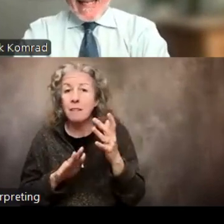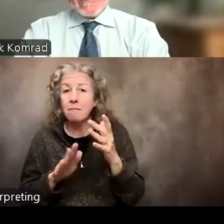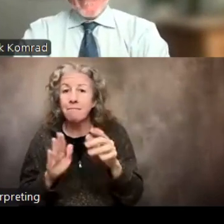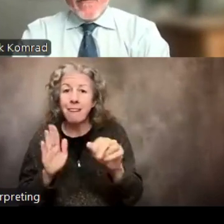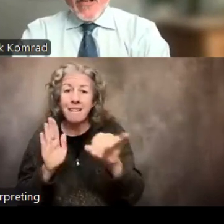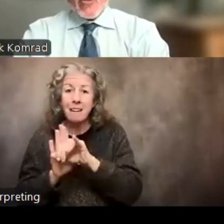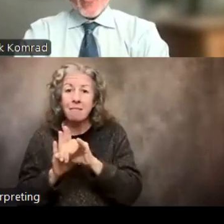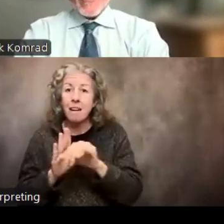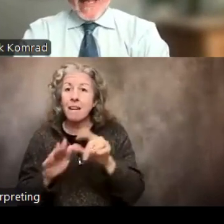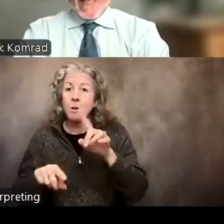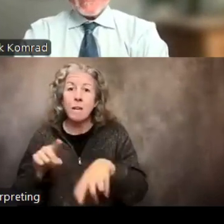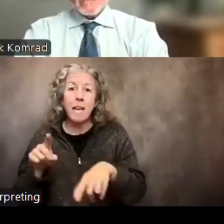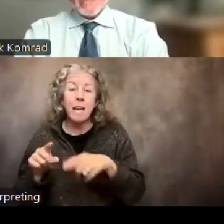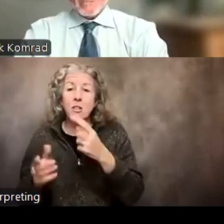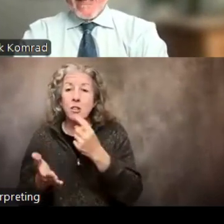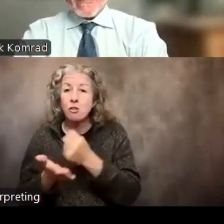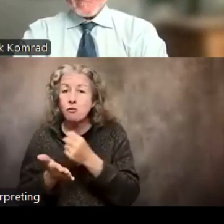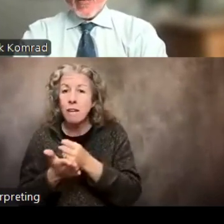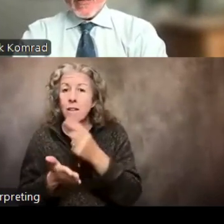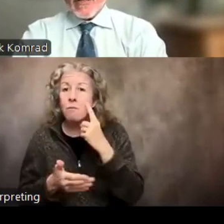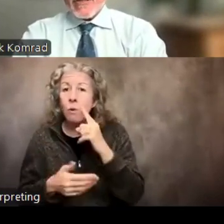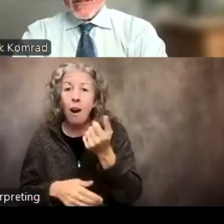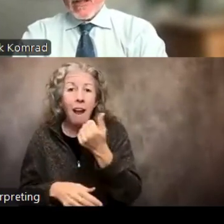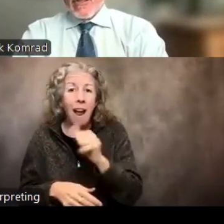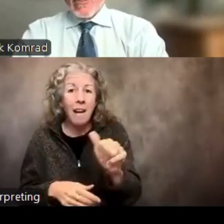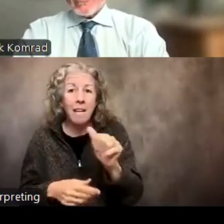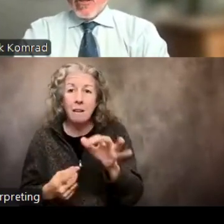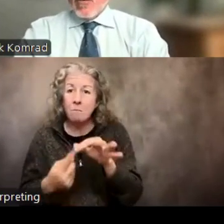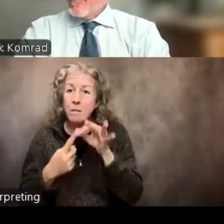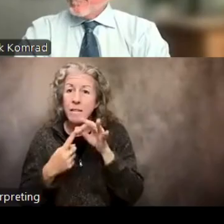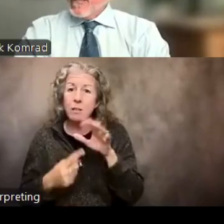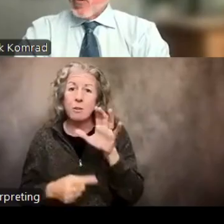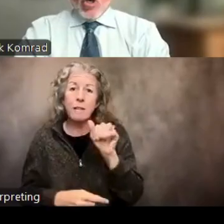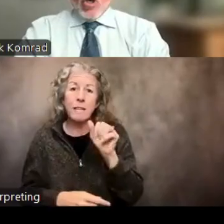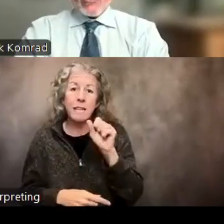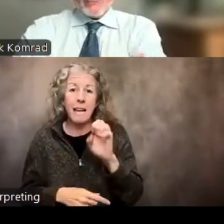individual case of mental illness. So people argued